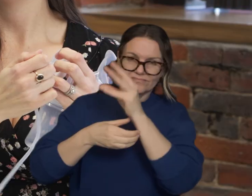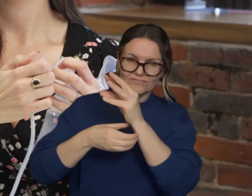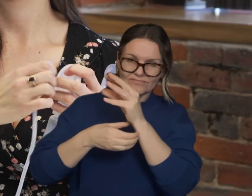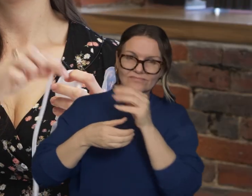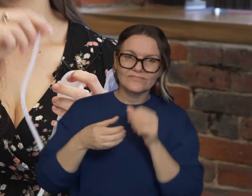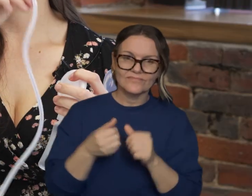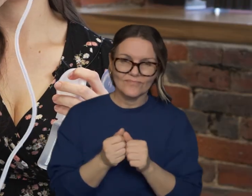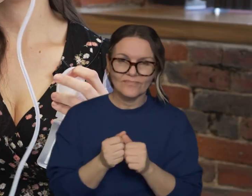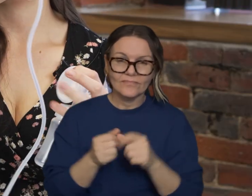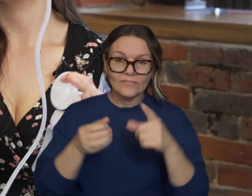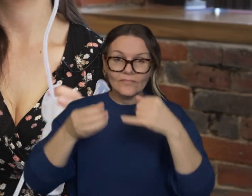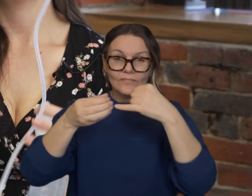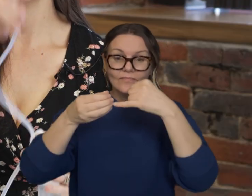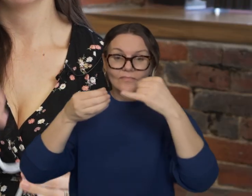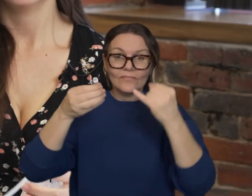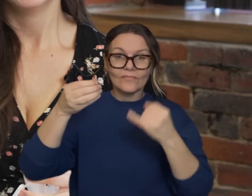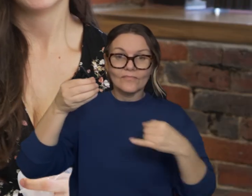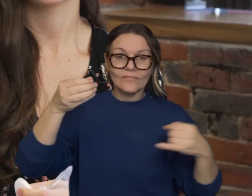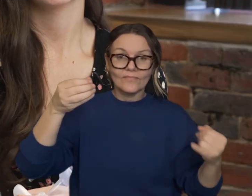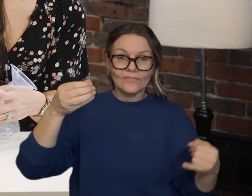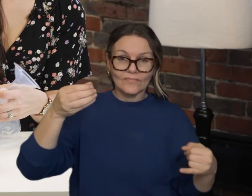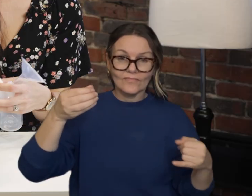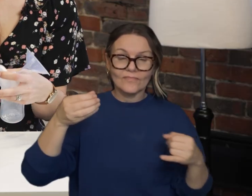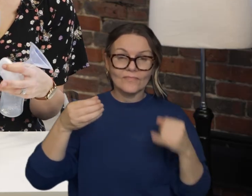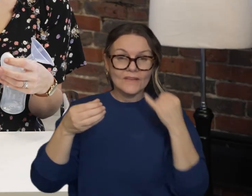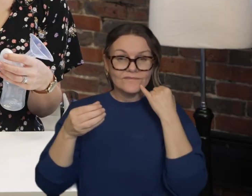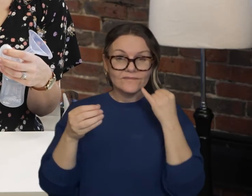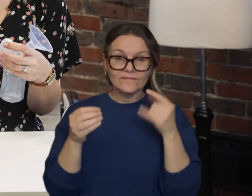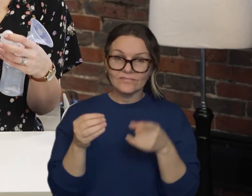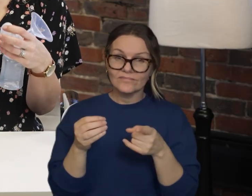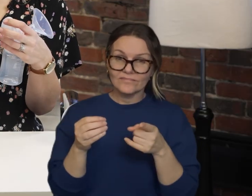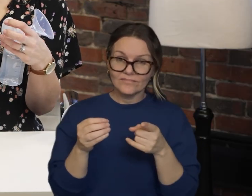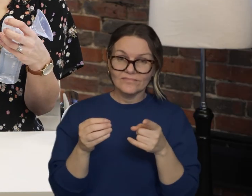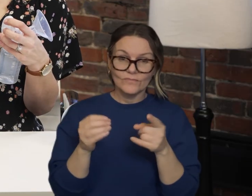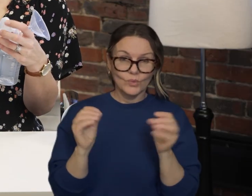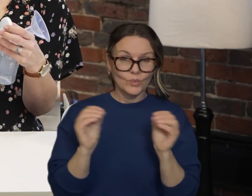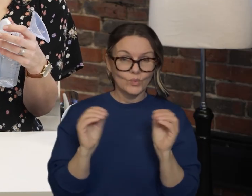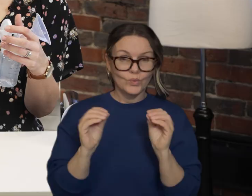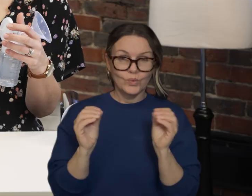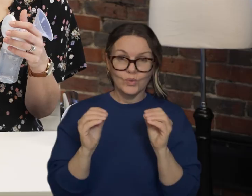meant to come in contact with milk so as long as there's nothing in here and it's clean and dry